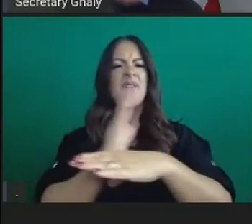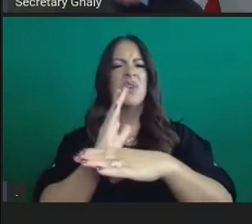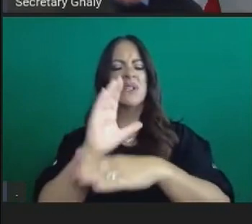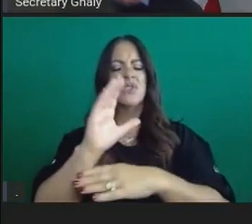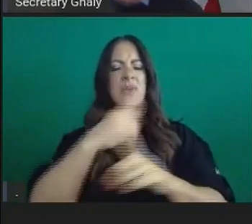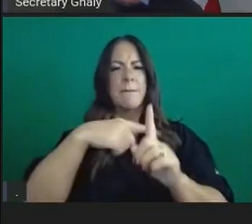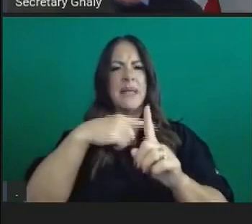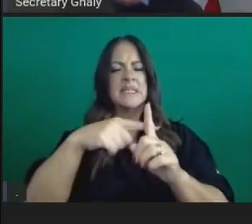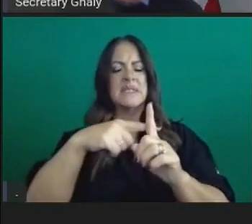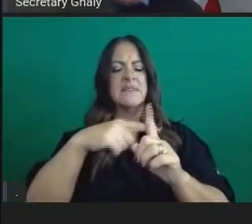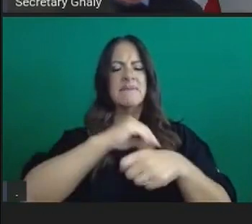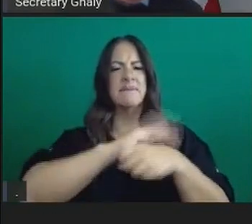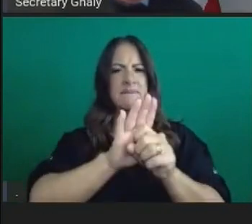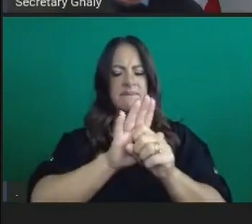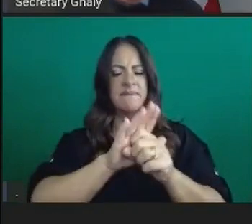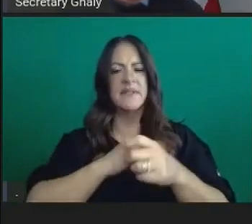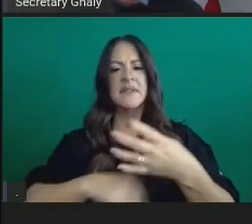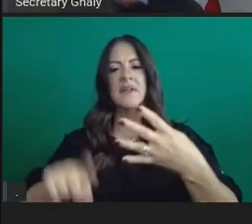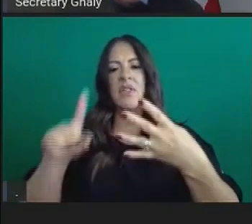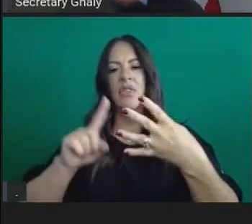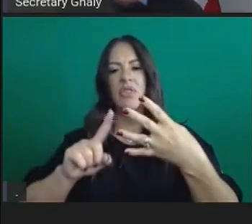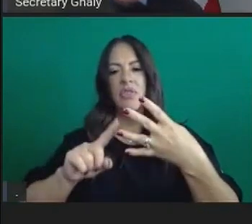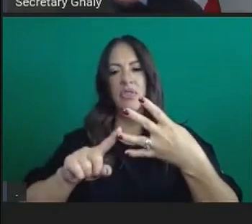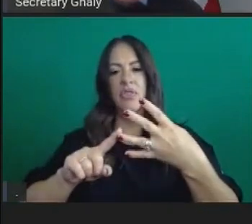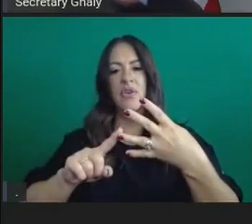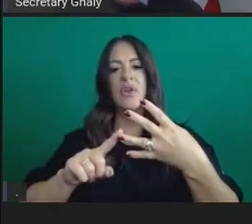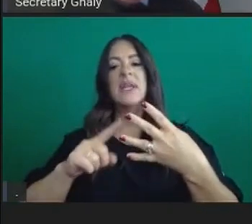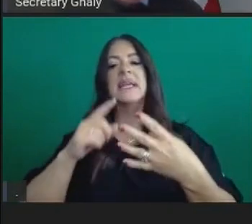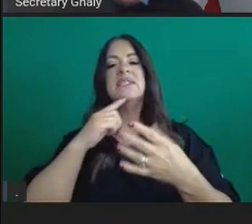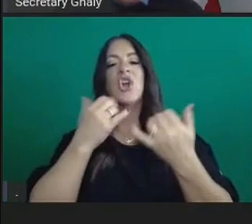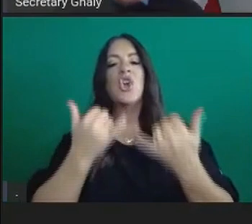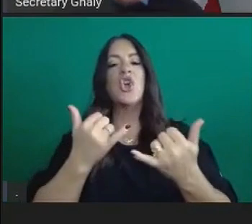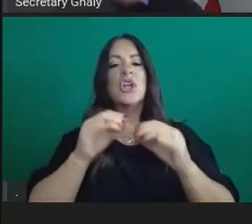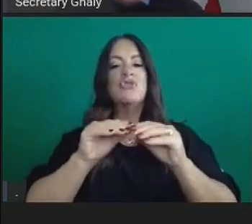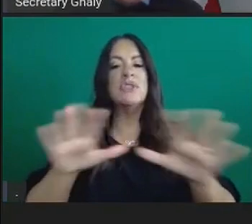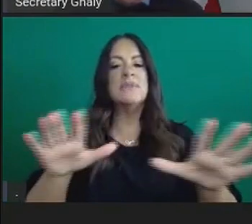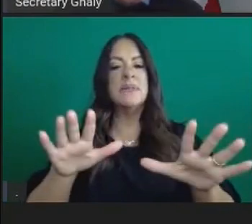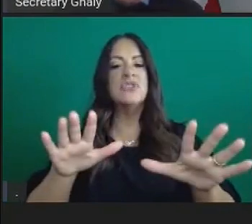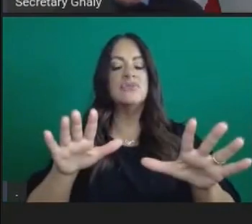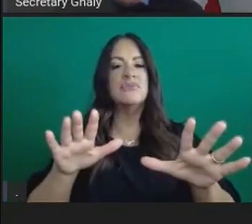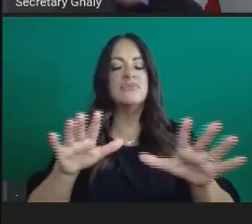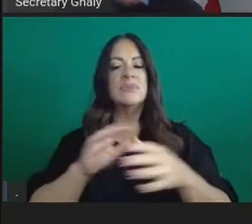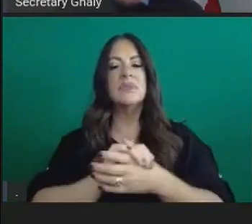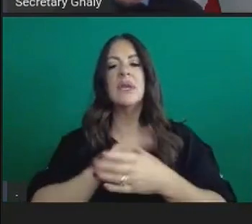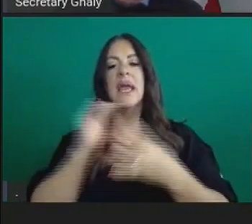THE SECOND ONE IS THAT CURRENT SERVE DAY AVERAGE CASE RATE. THE THIRD IS THE CURRENT